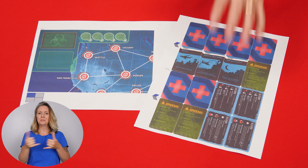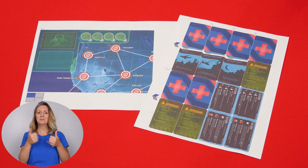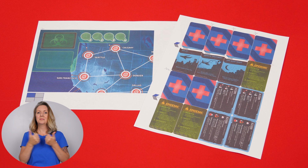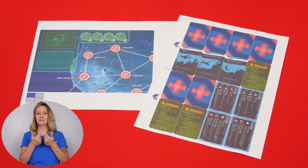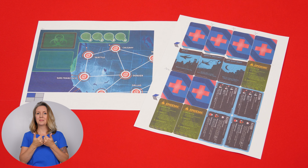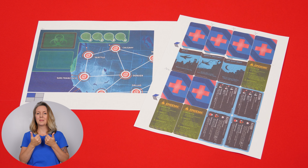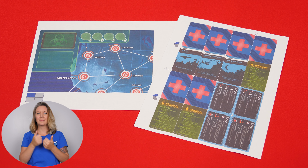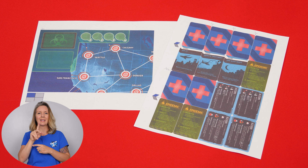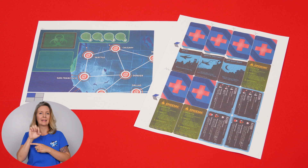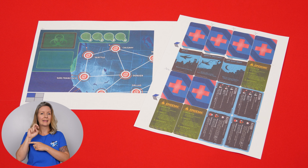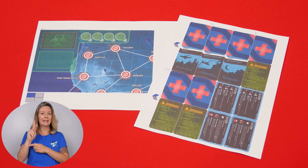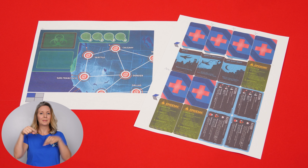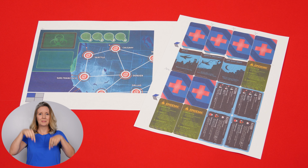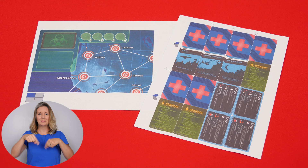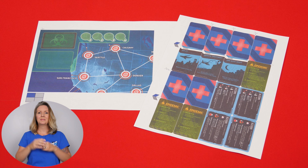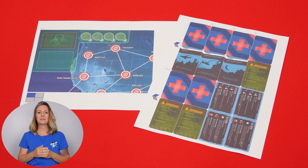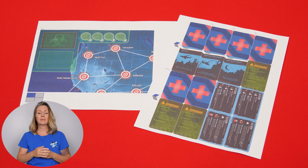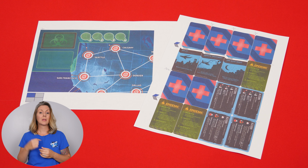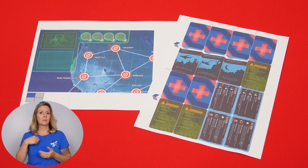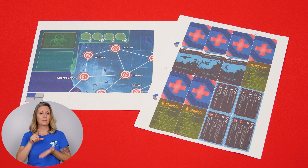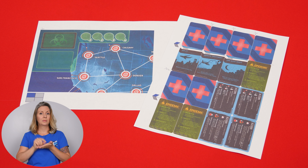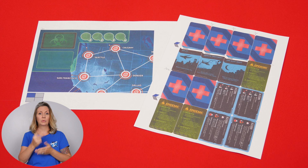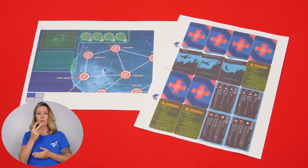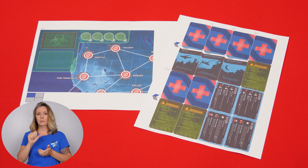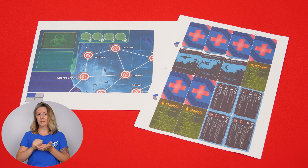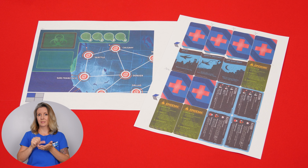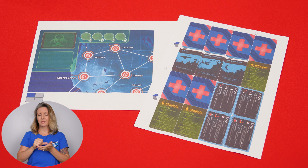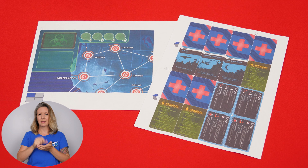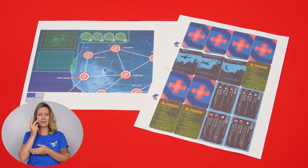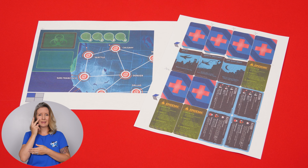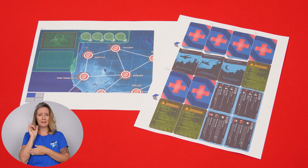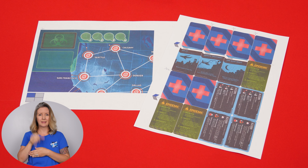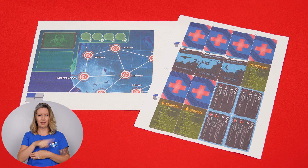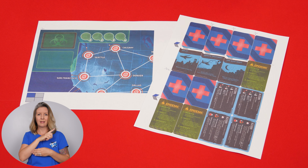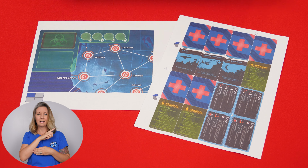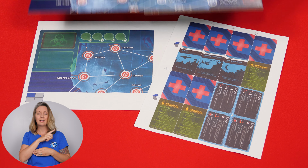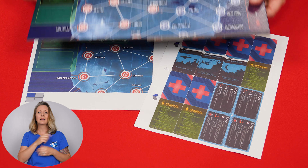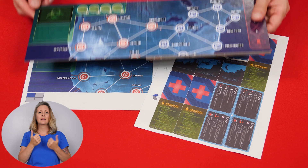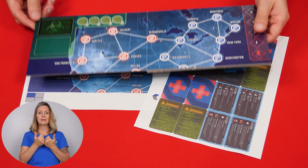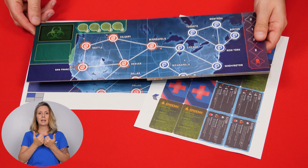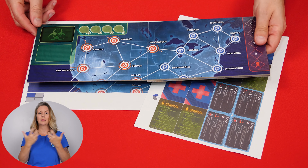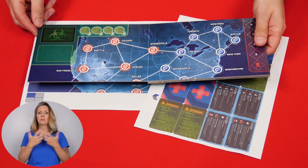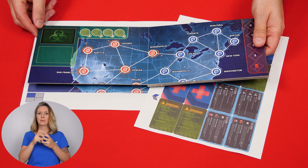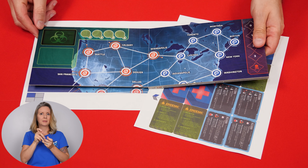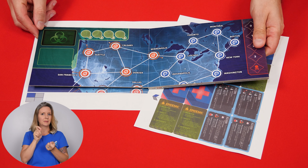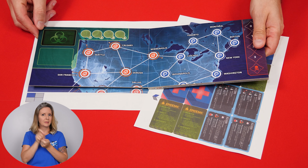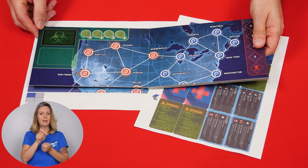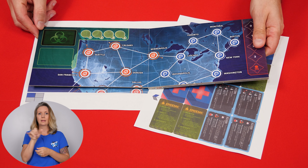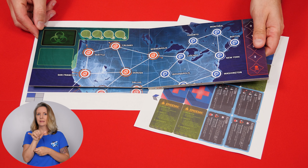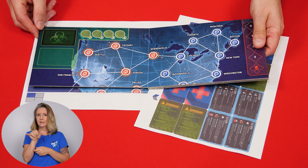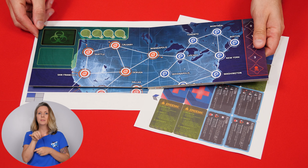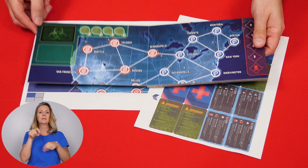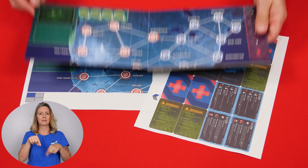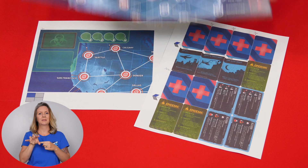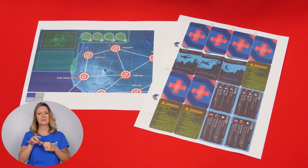and you’ll find a link to it in the description of this video. These are just two pages I’ve printed as an example, but you can see they match the components in the game that we’re